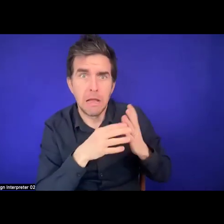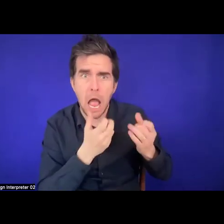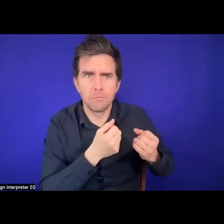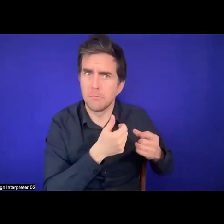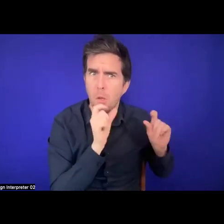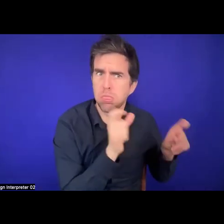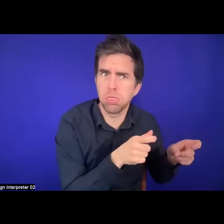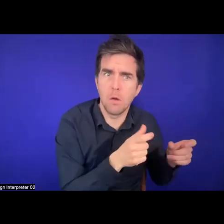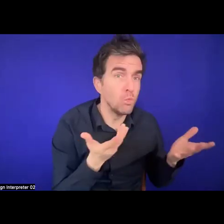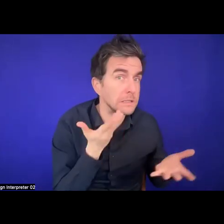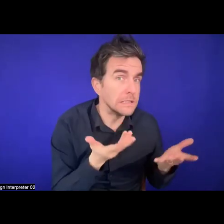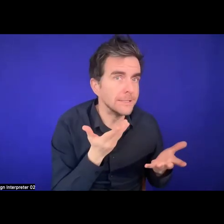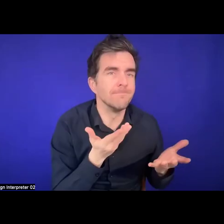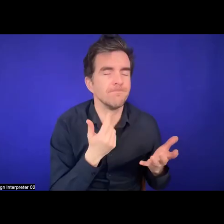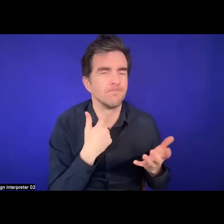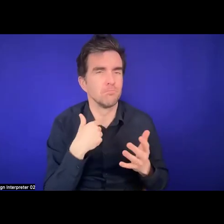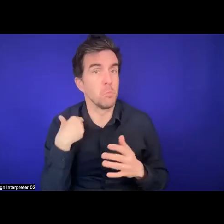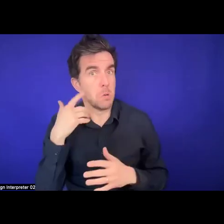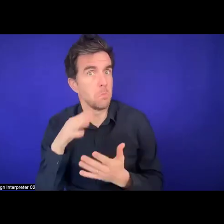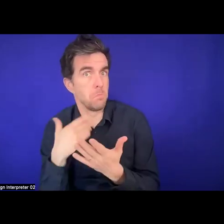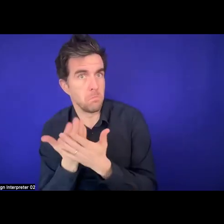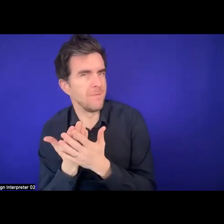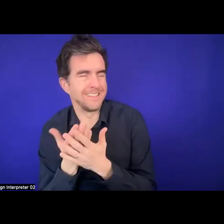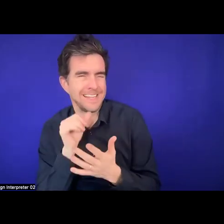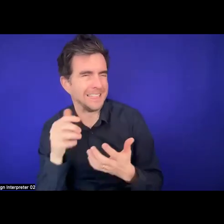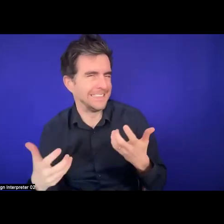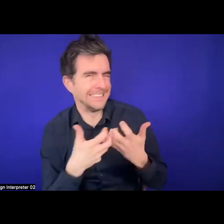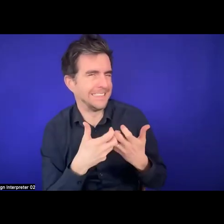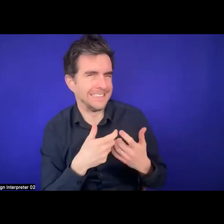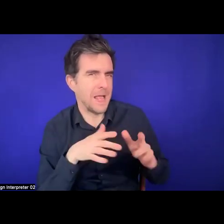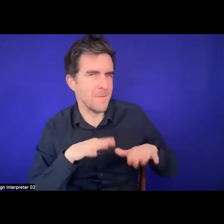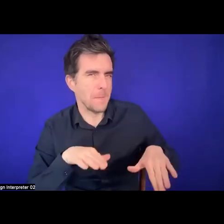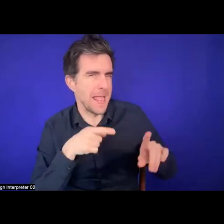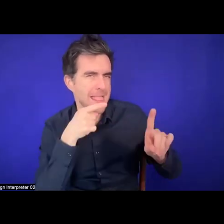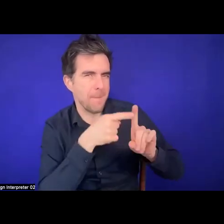most urgent global challenges of our times. So I didn't really think that fellowship